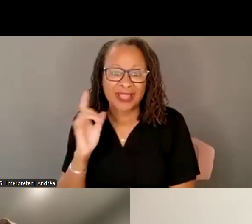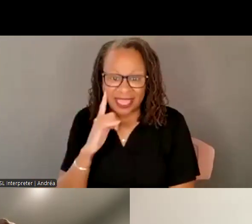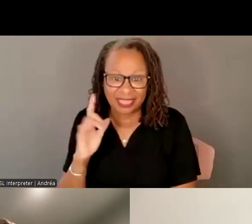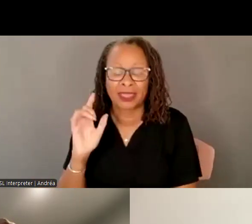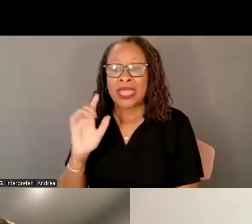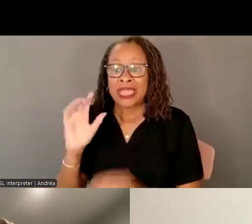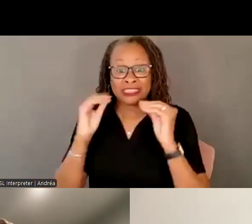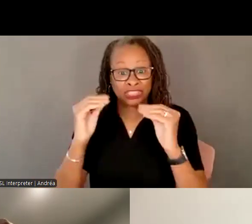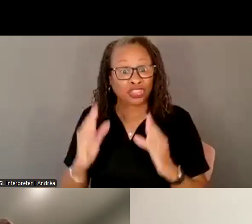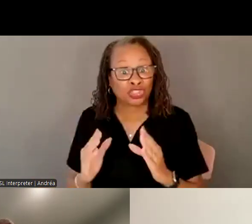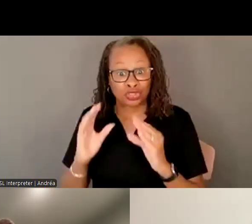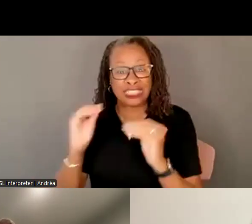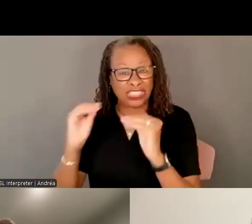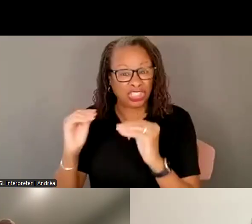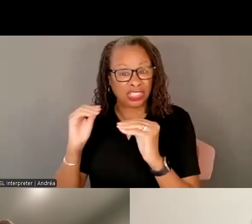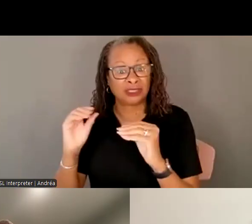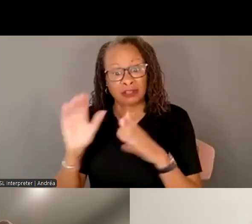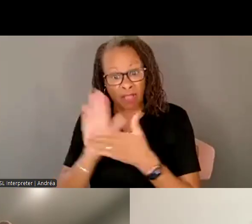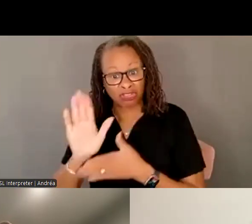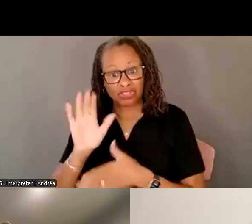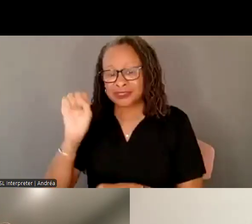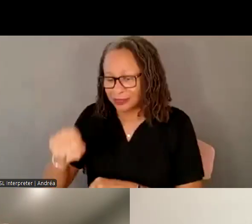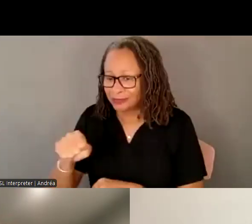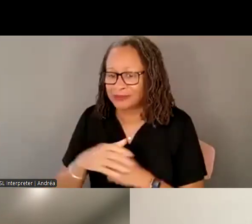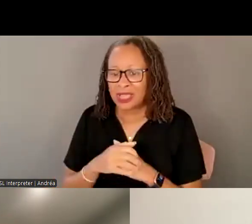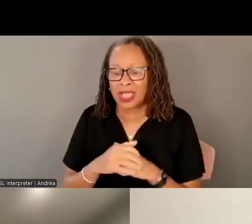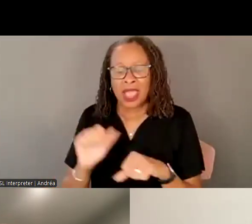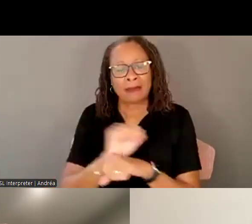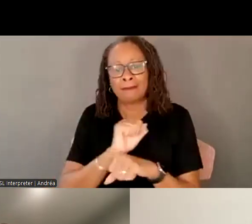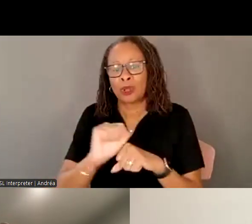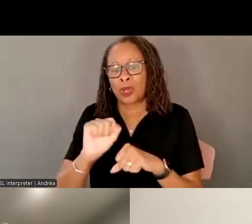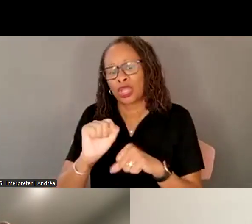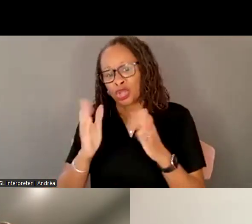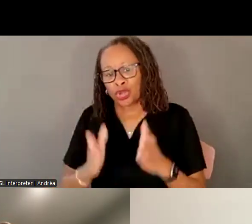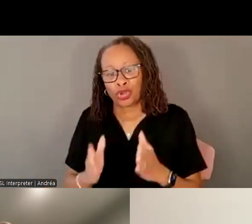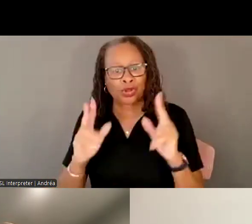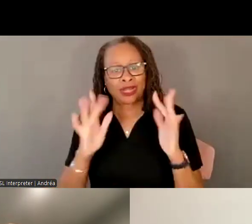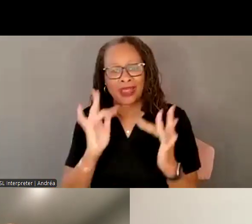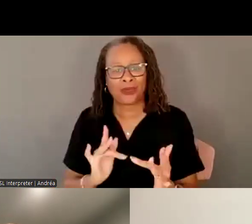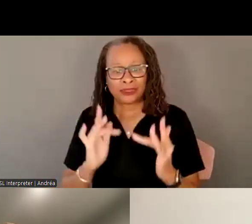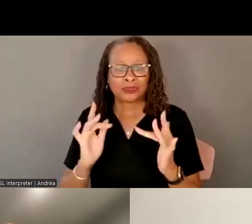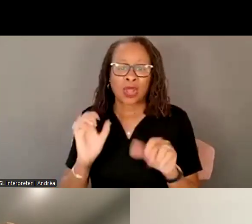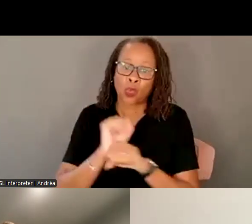colleges, employer networks, workforce development, you know,